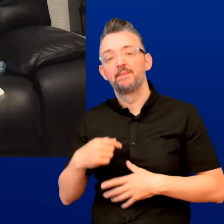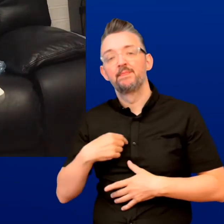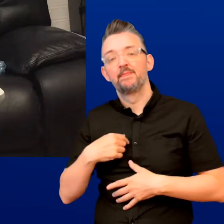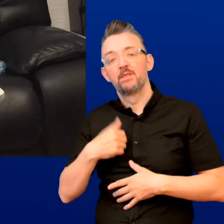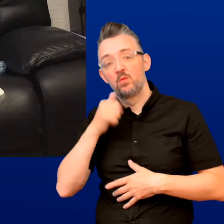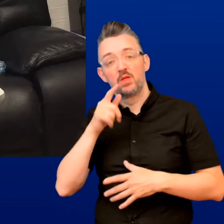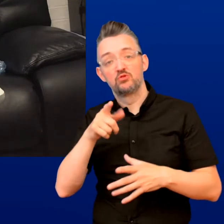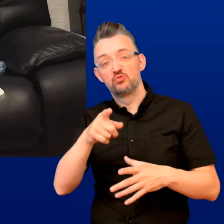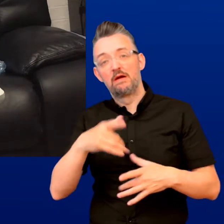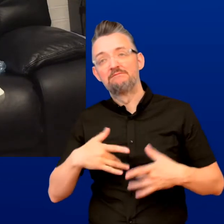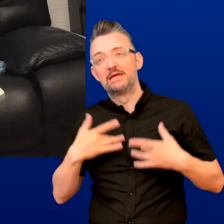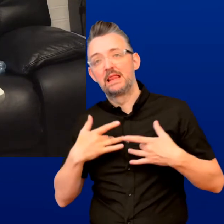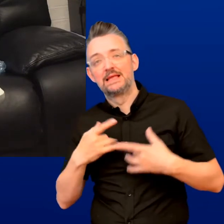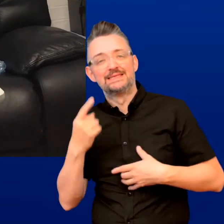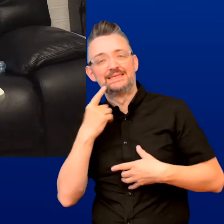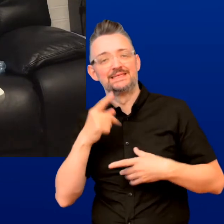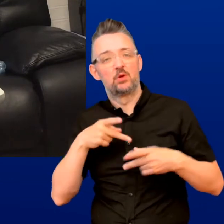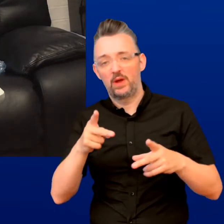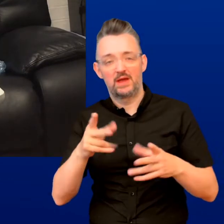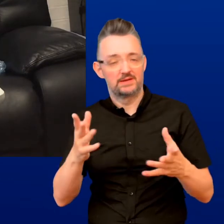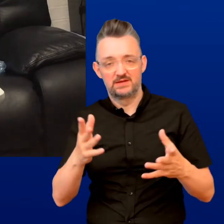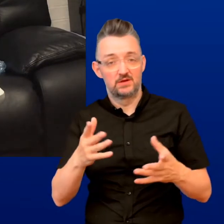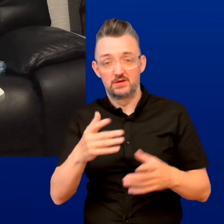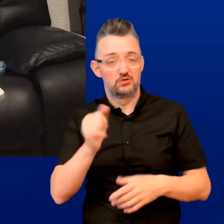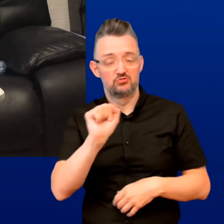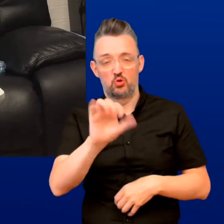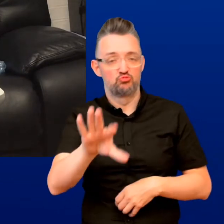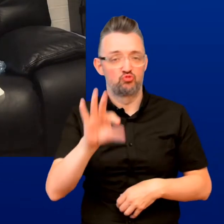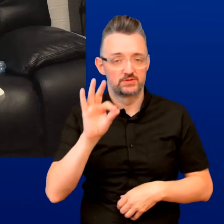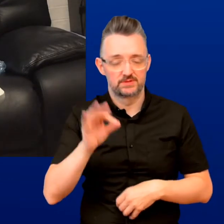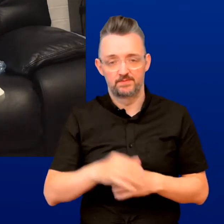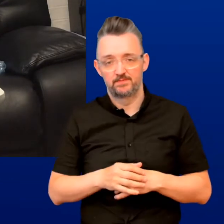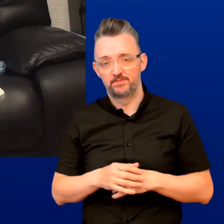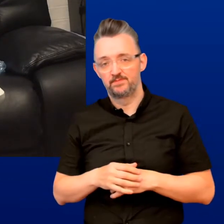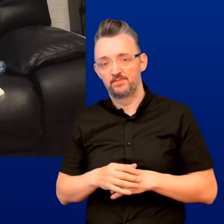you would find easiest. So what I've done is I've taken